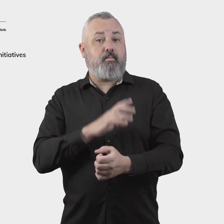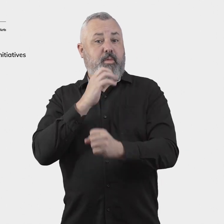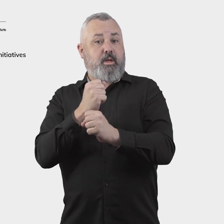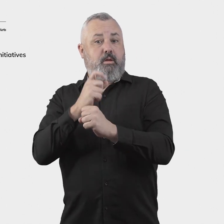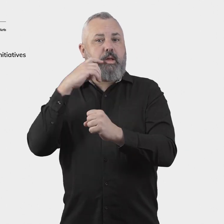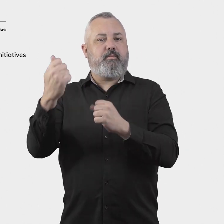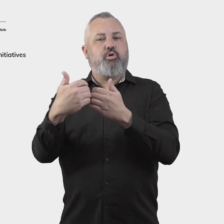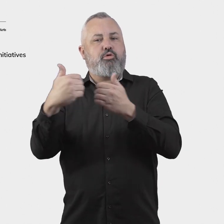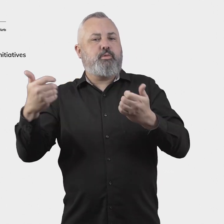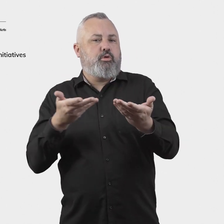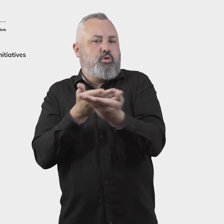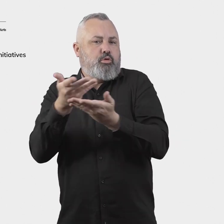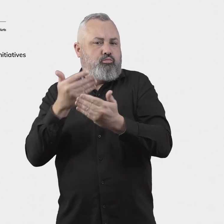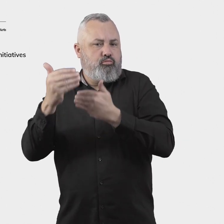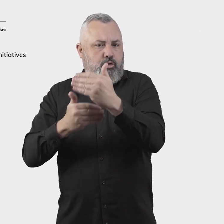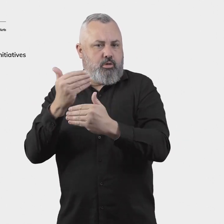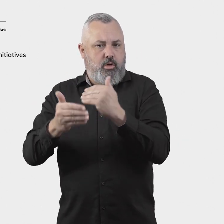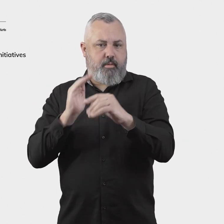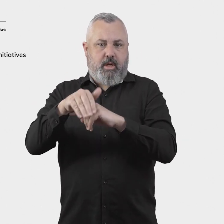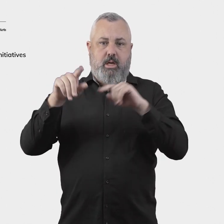The government will consult affected stakeholders through a separate process on the arrangements